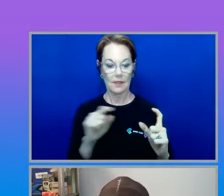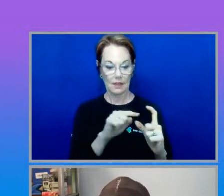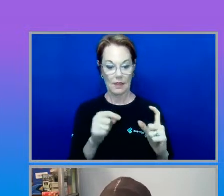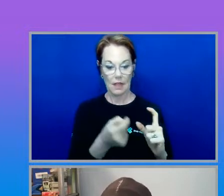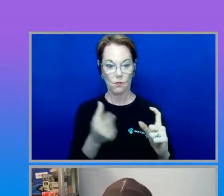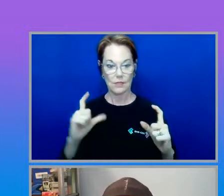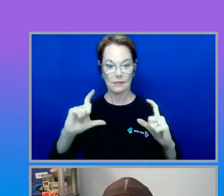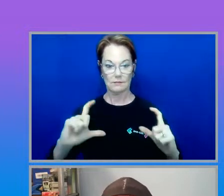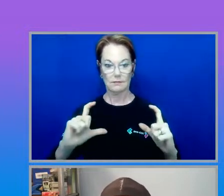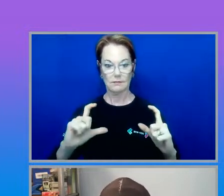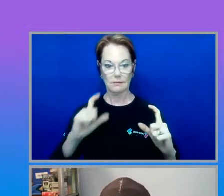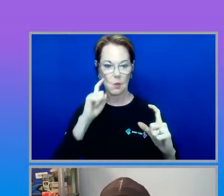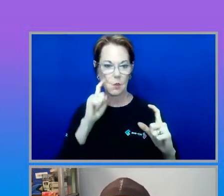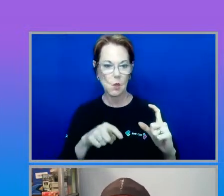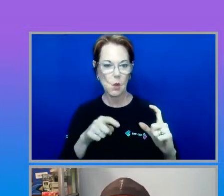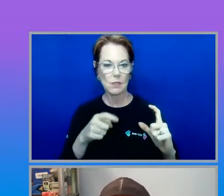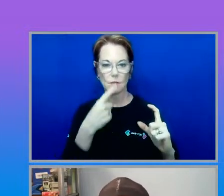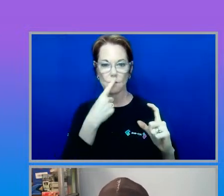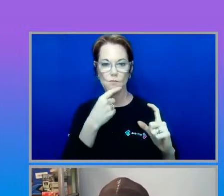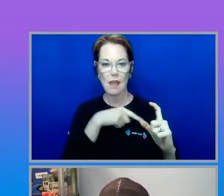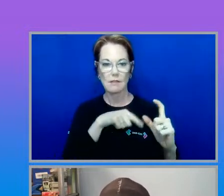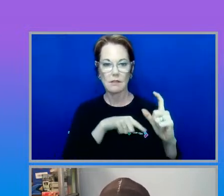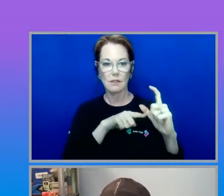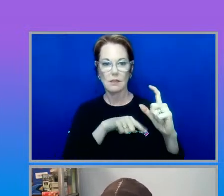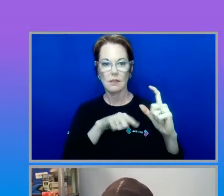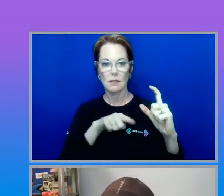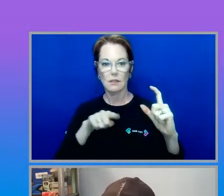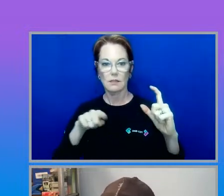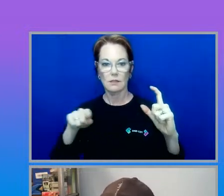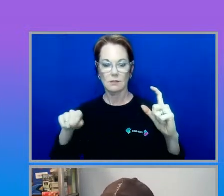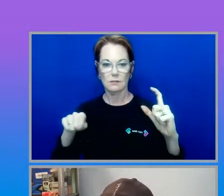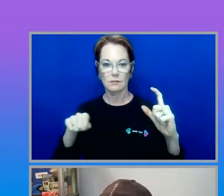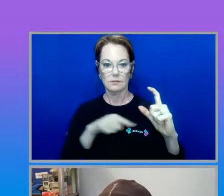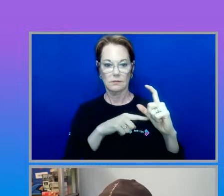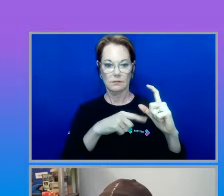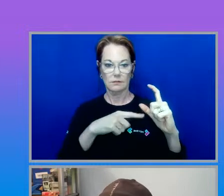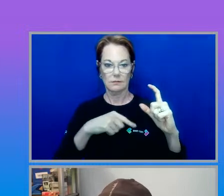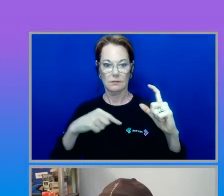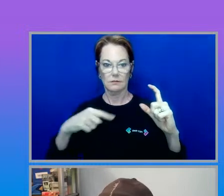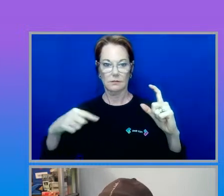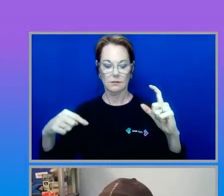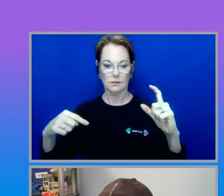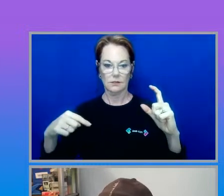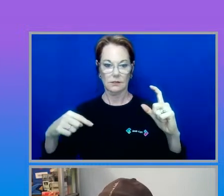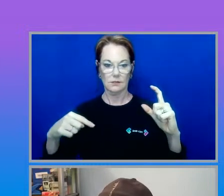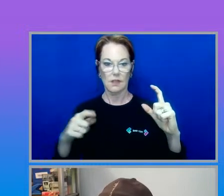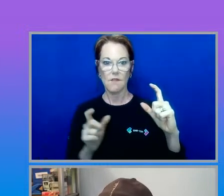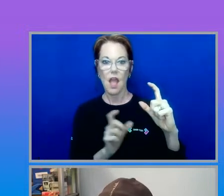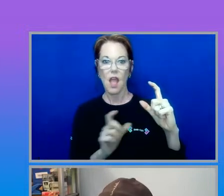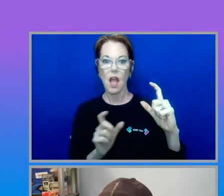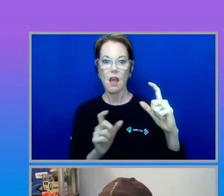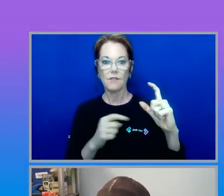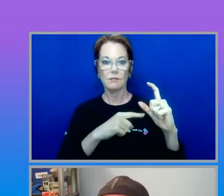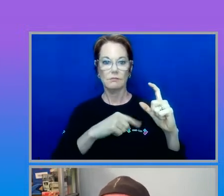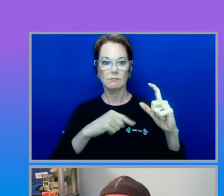get this red wavy line